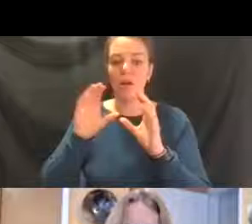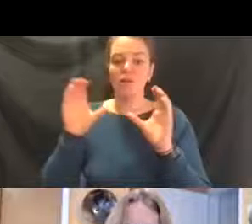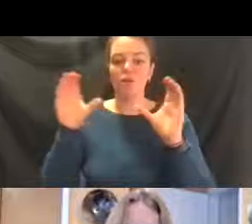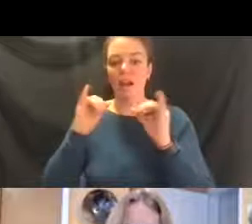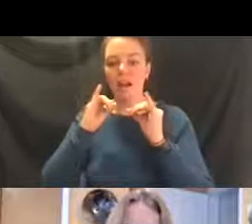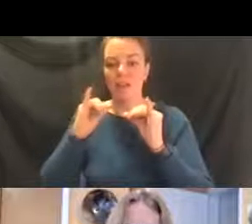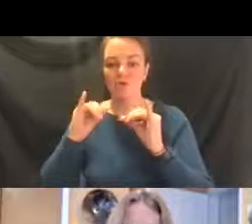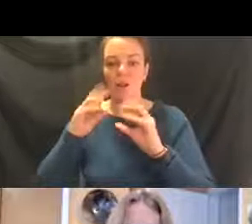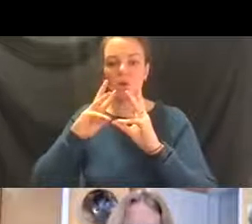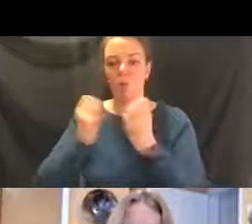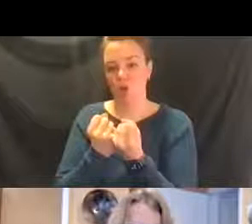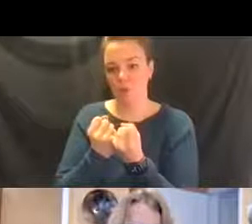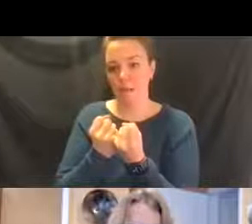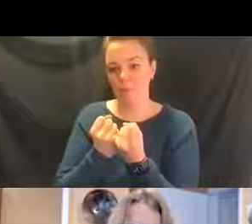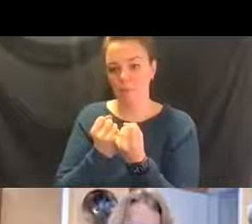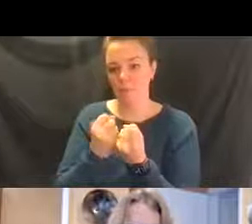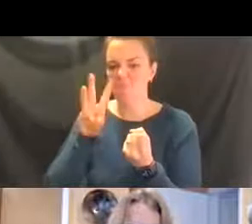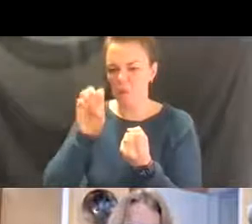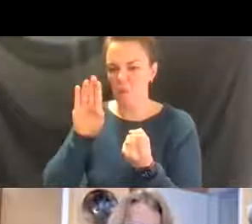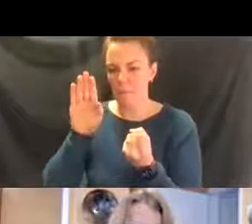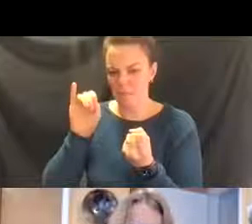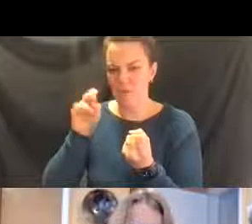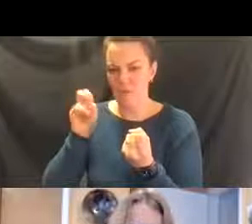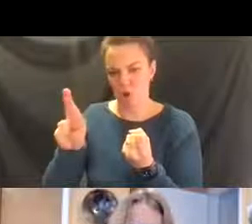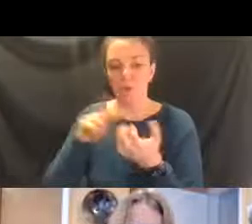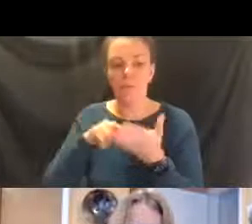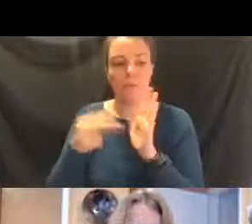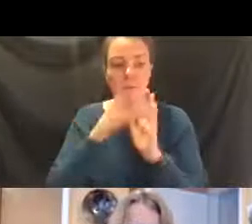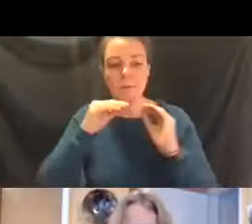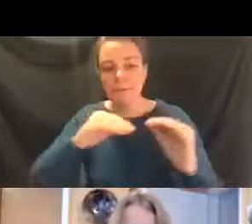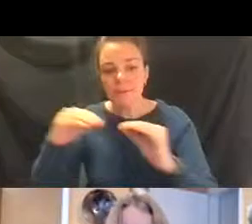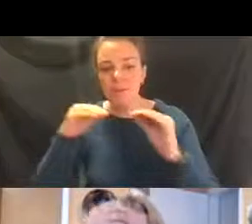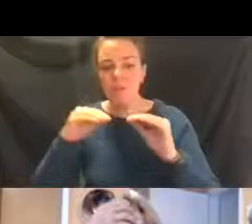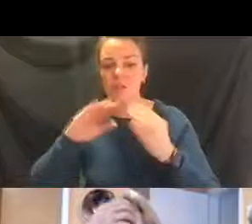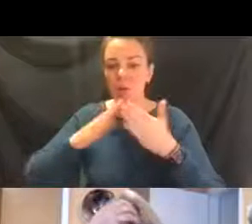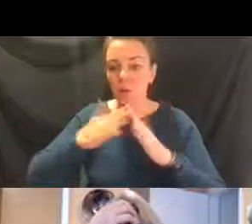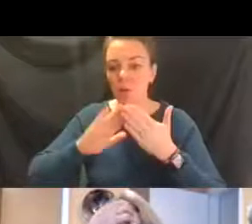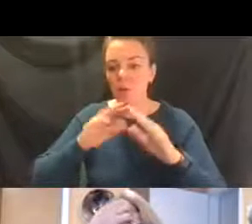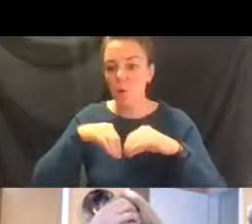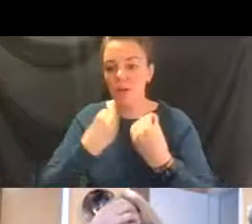that teaches community-based organization staff to implement the 12-week